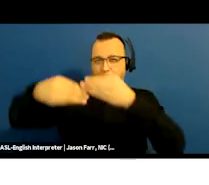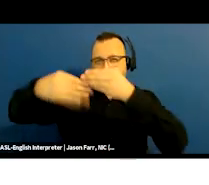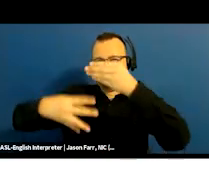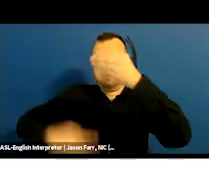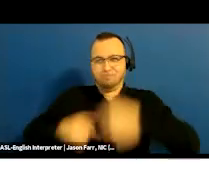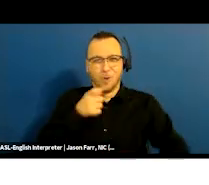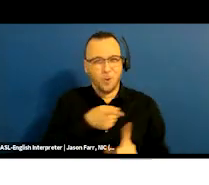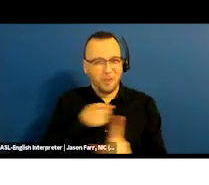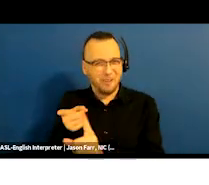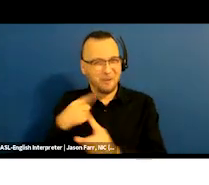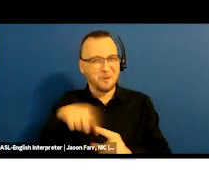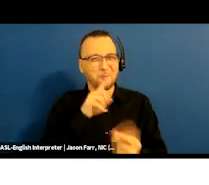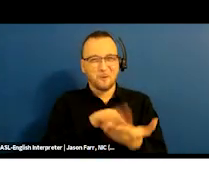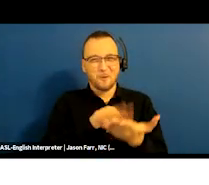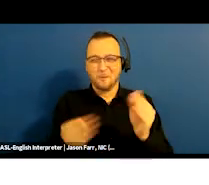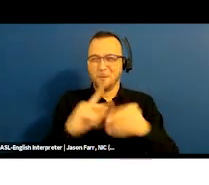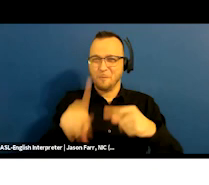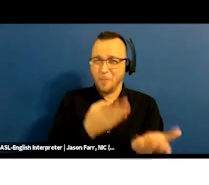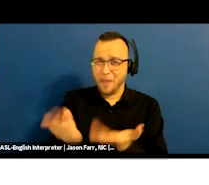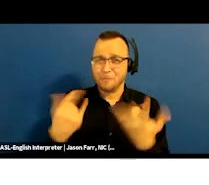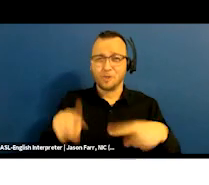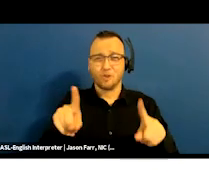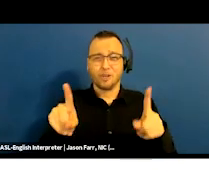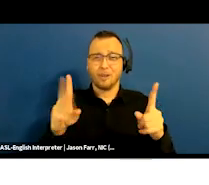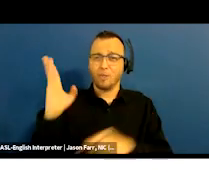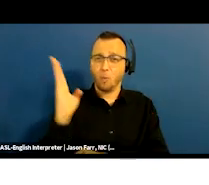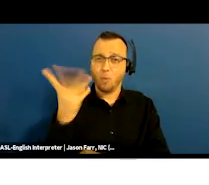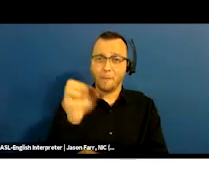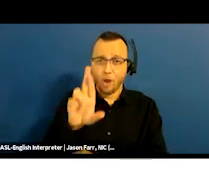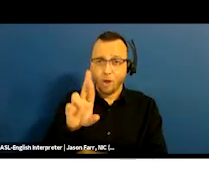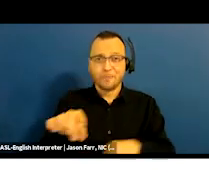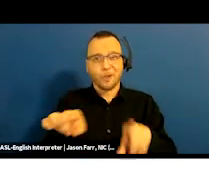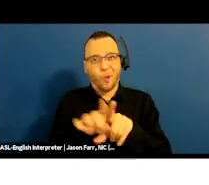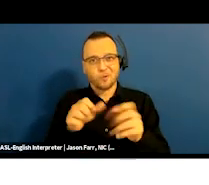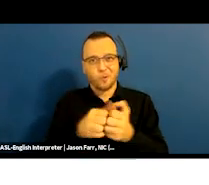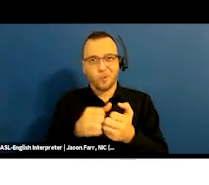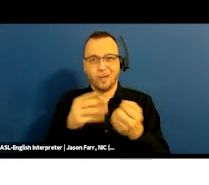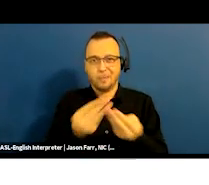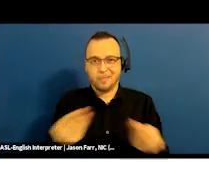he's a Senior Instructor of the Advanced Traumatic Life Support course at Westchester Medical Center